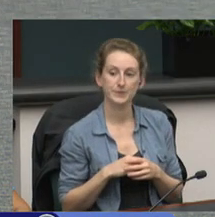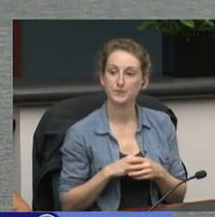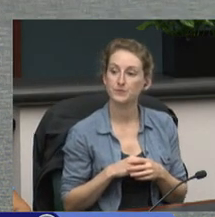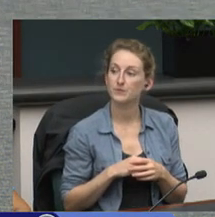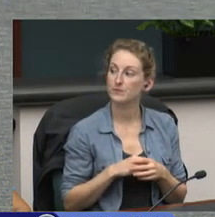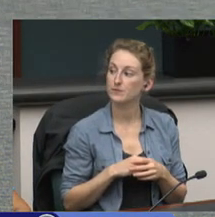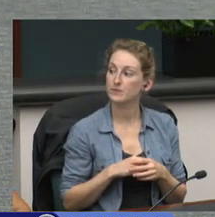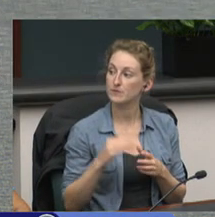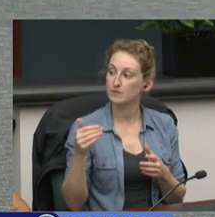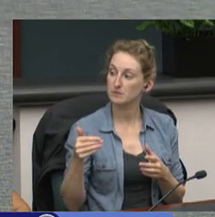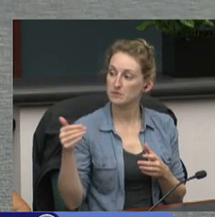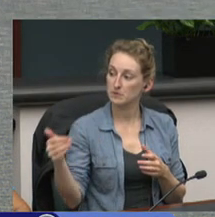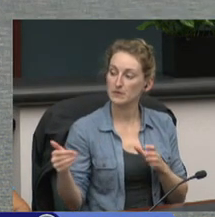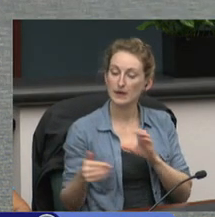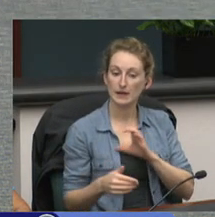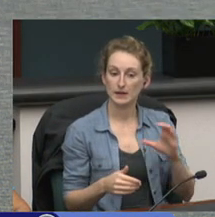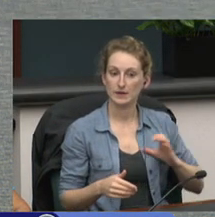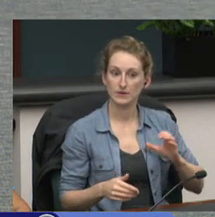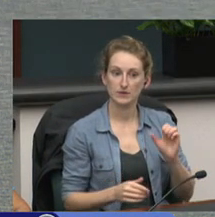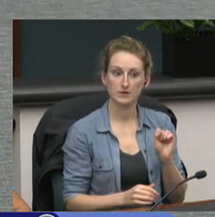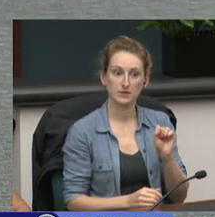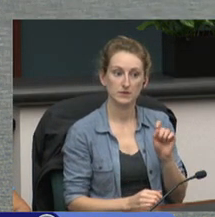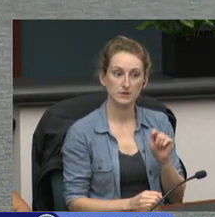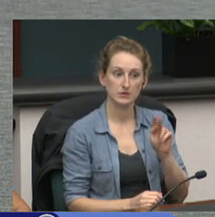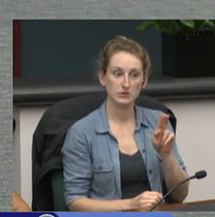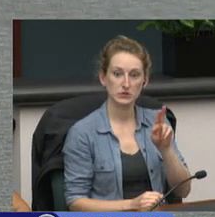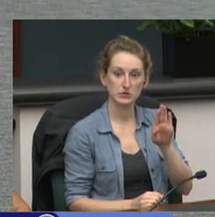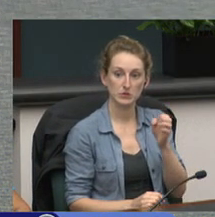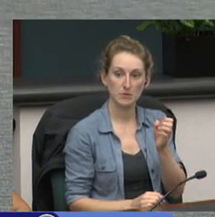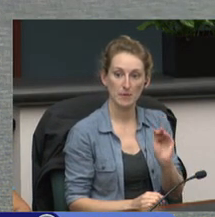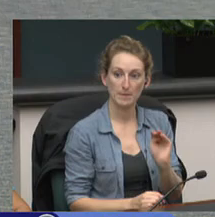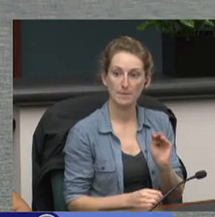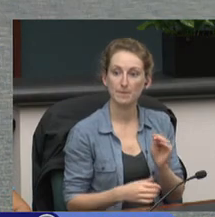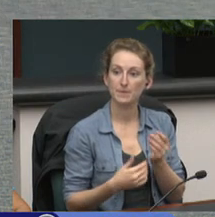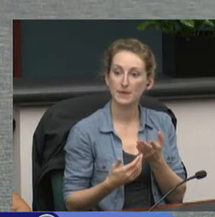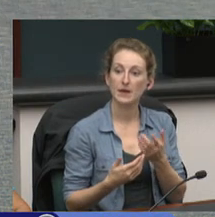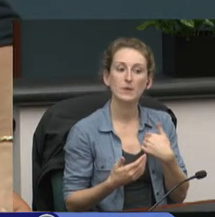another mega question about mapping we wouldn't be precluded from changing